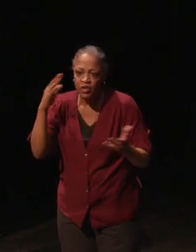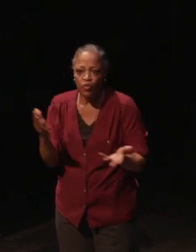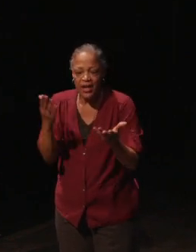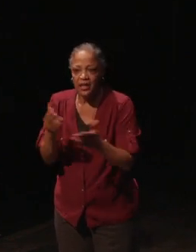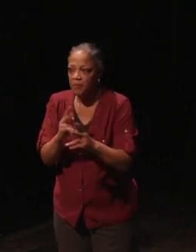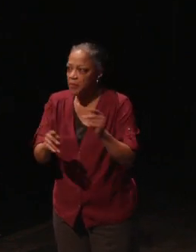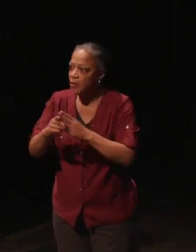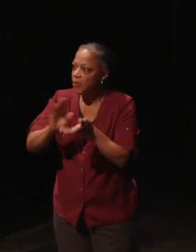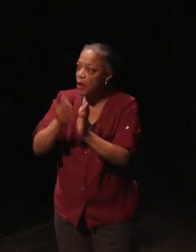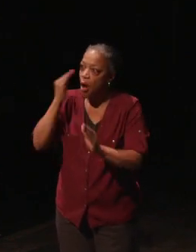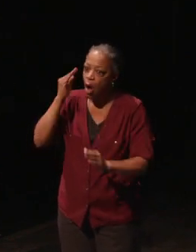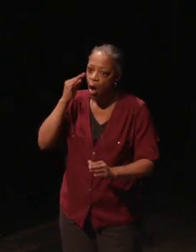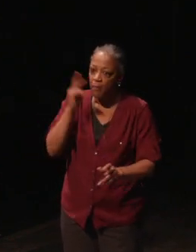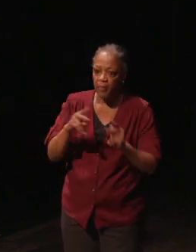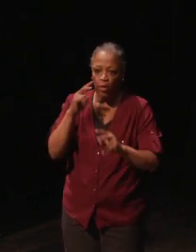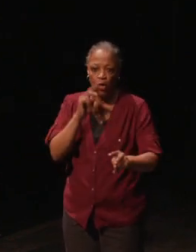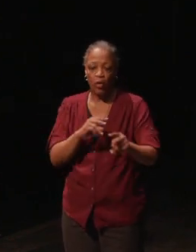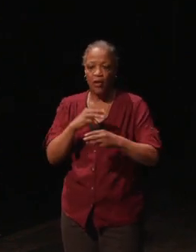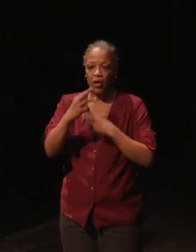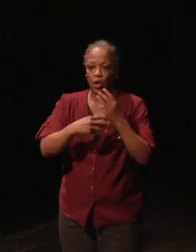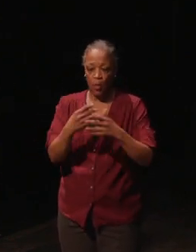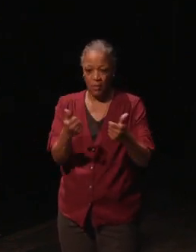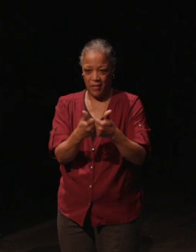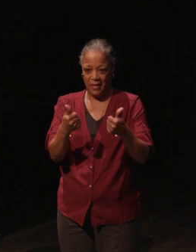for all the people that look at the global game Jam Web site.